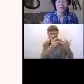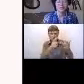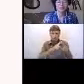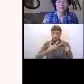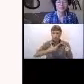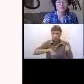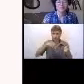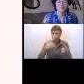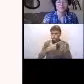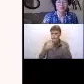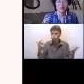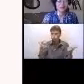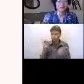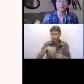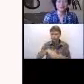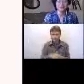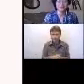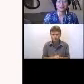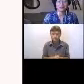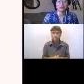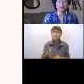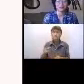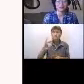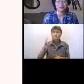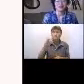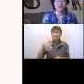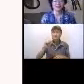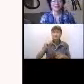Go ahead, Jaqs. Yeah, I'm just gonna speak from like the Filipino,